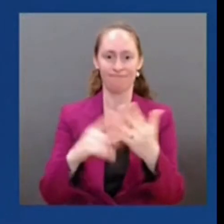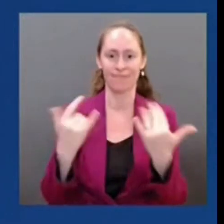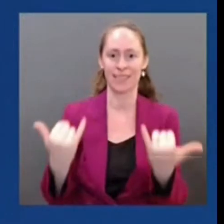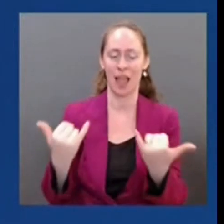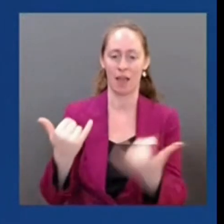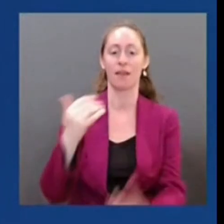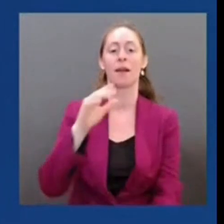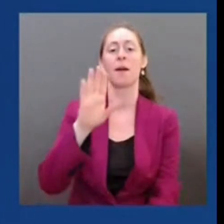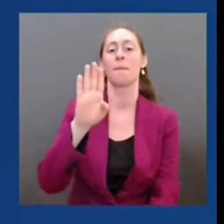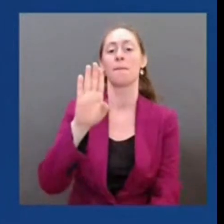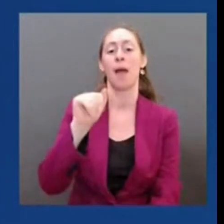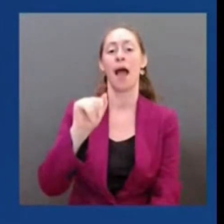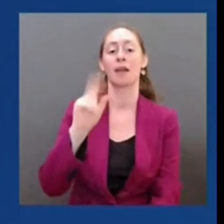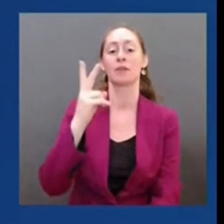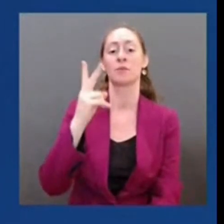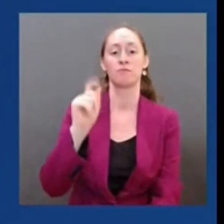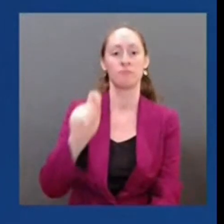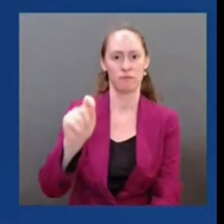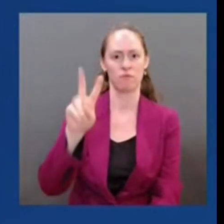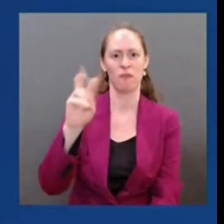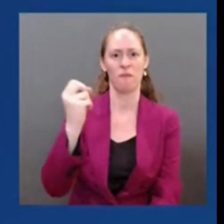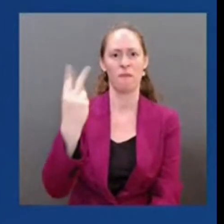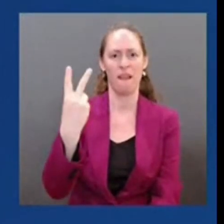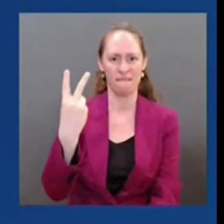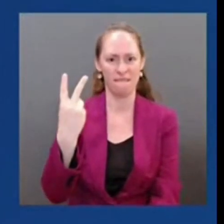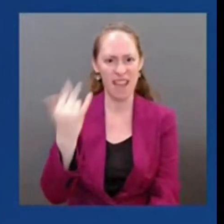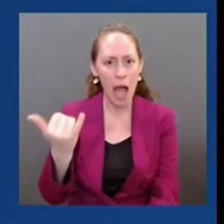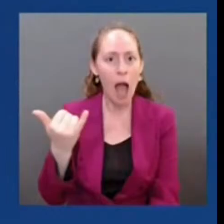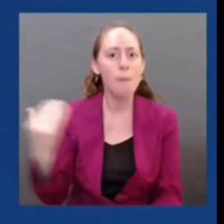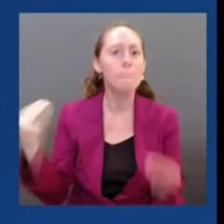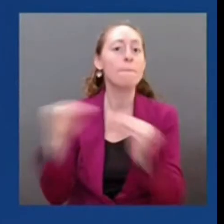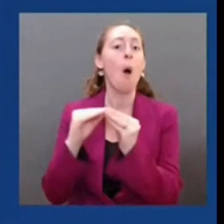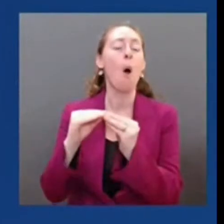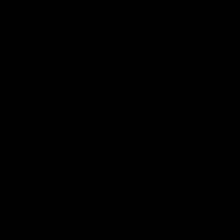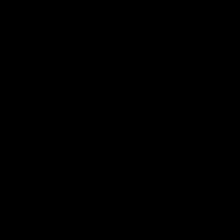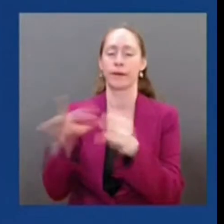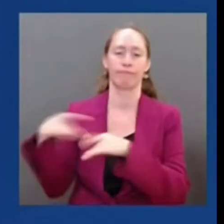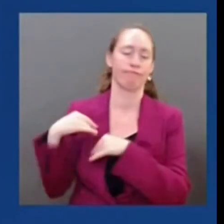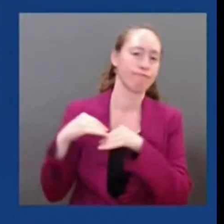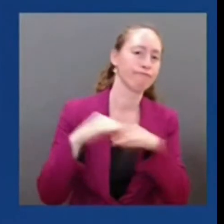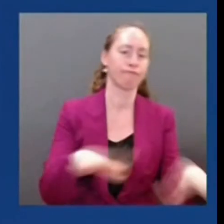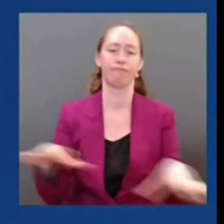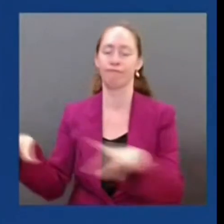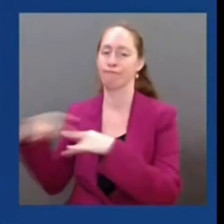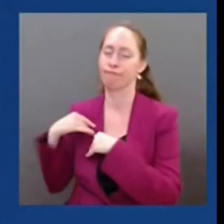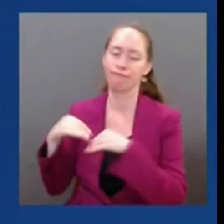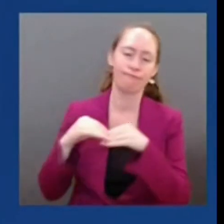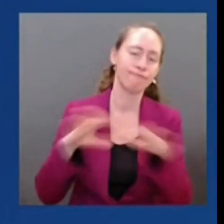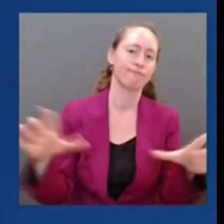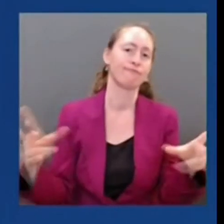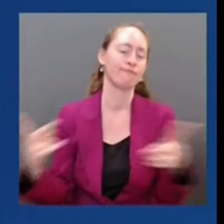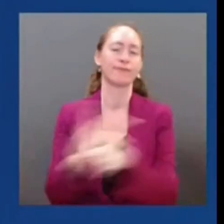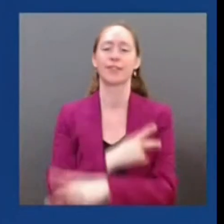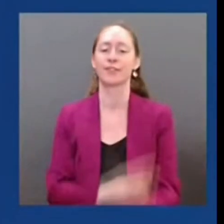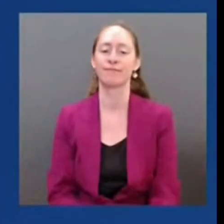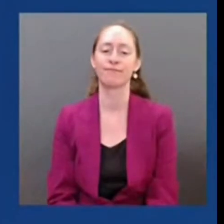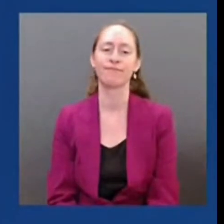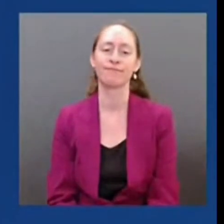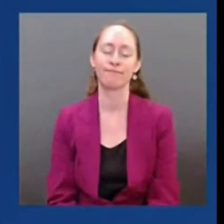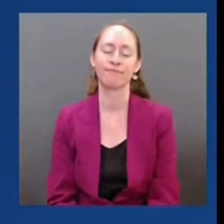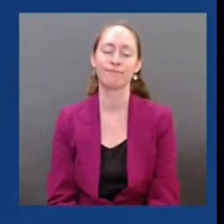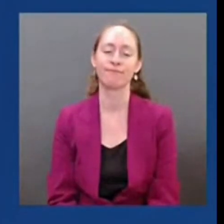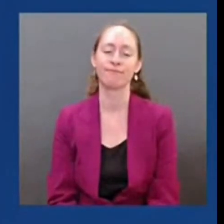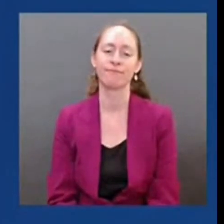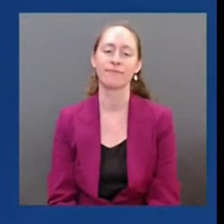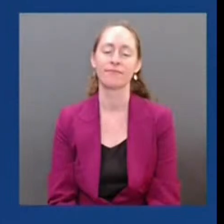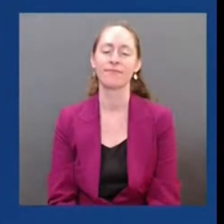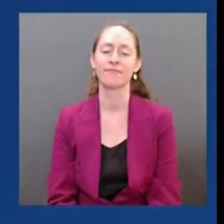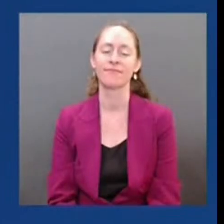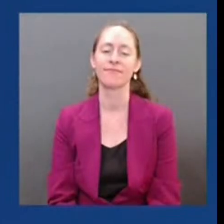NOW, WE ARE SEEING IN A LARGE